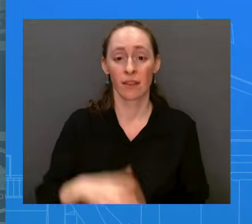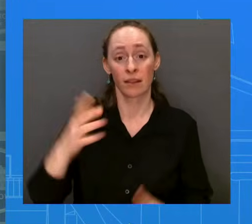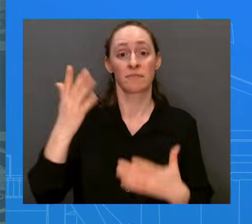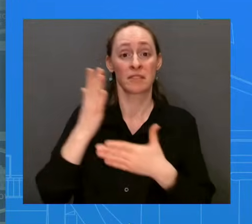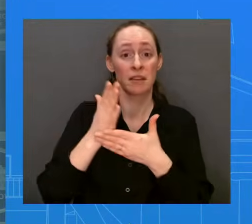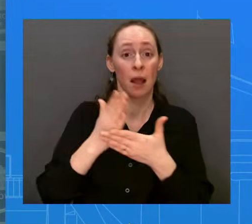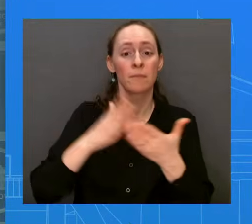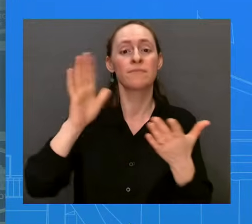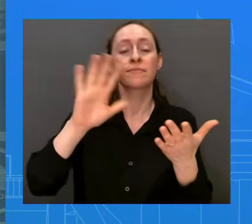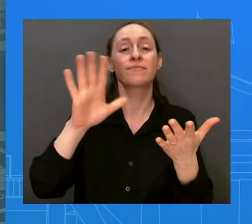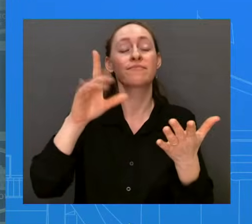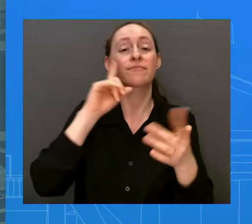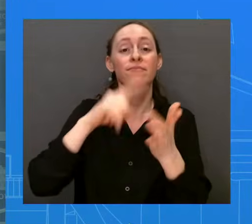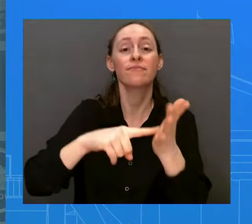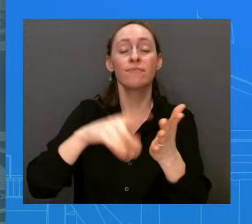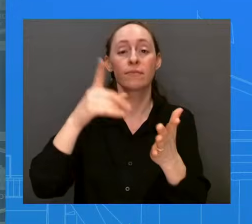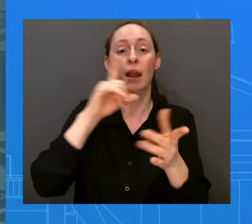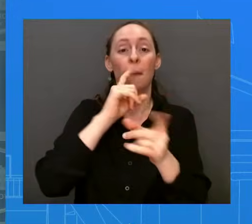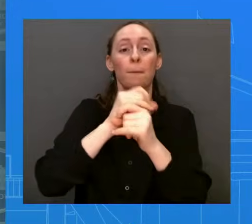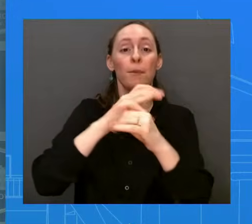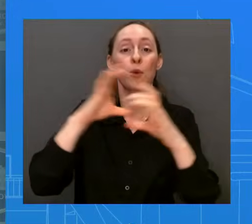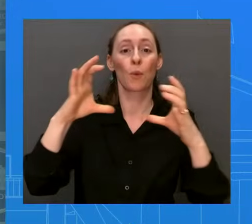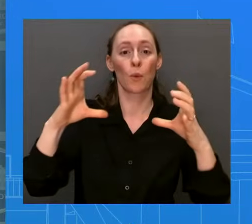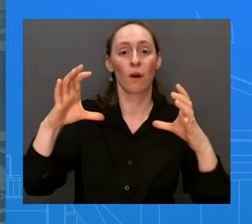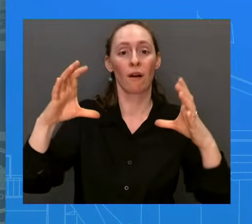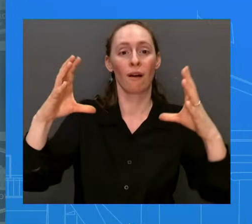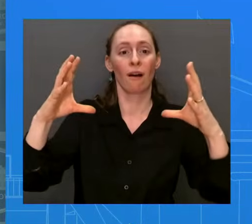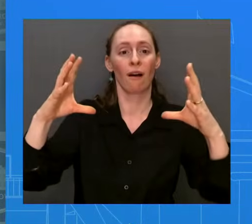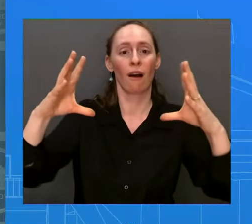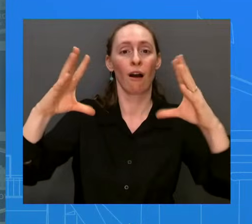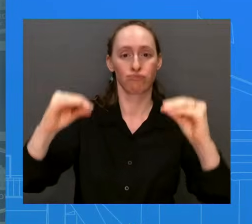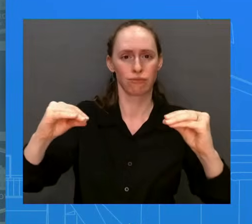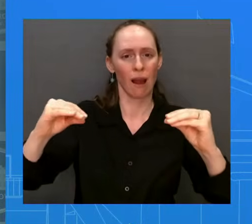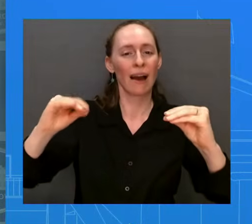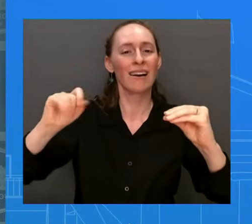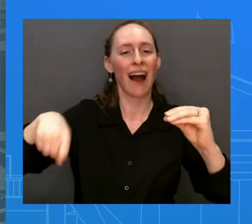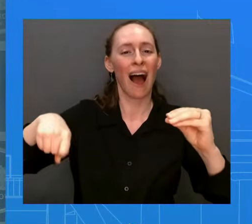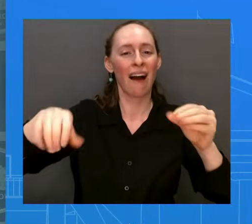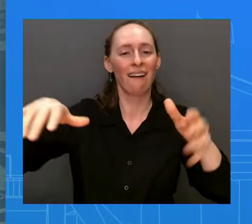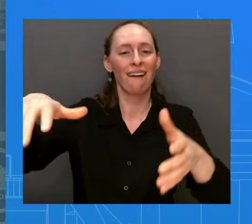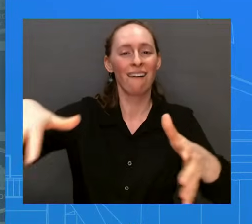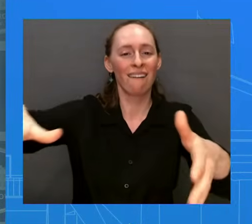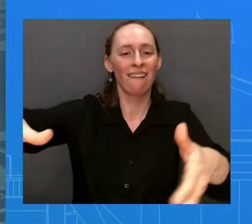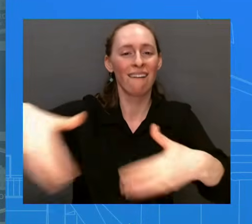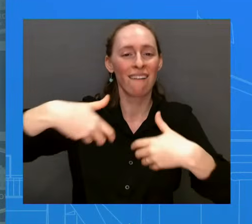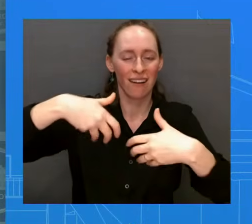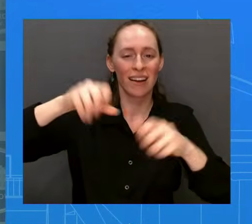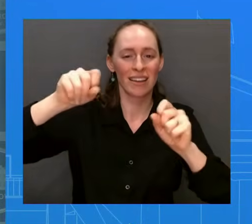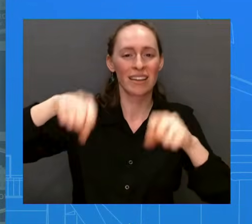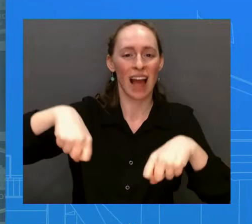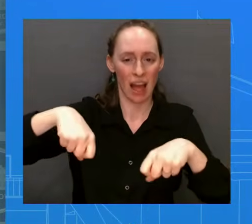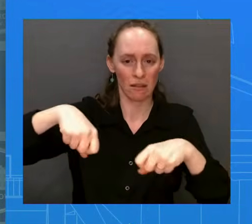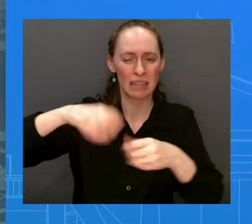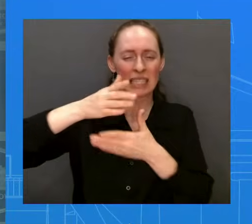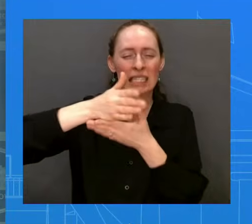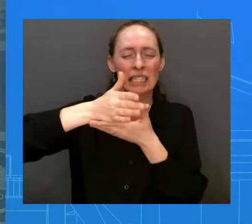they have been able to recover some, not all, of the payload that sank to the bottom of the Atlantic. It's in about 45 feet of water.